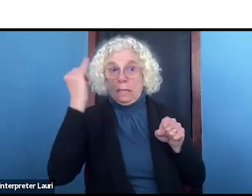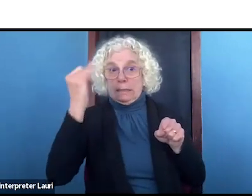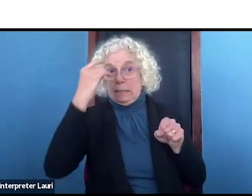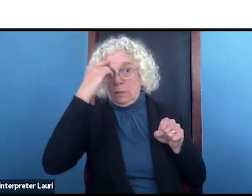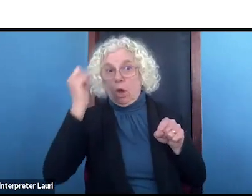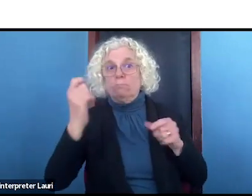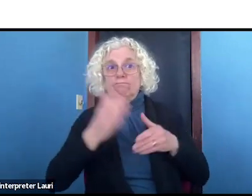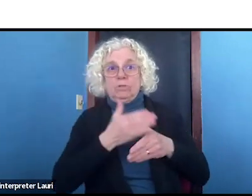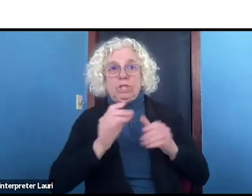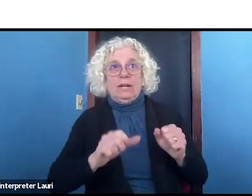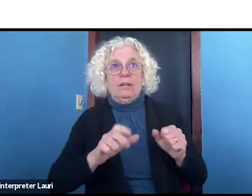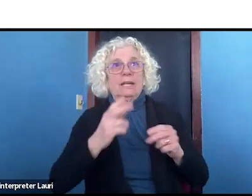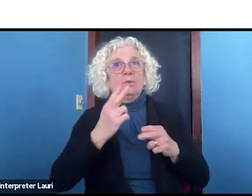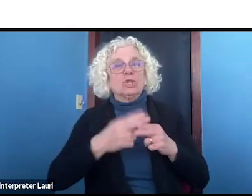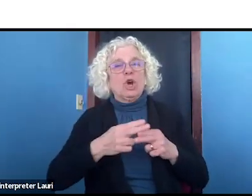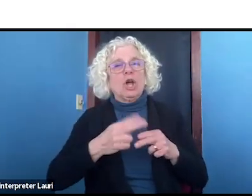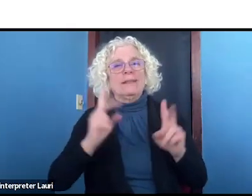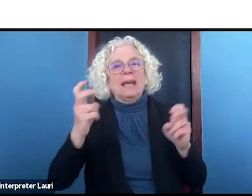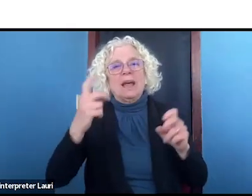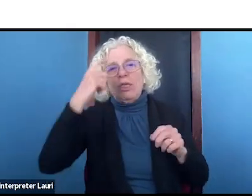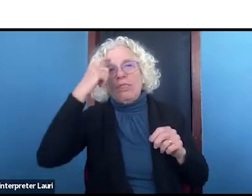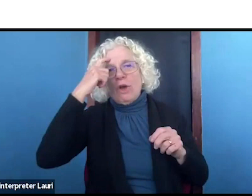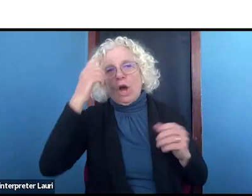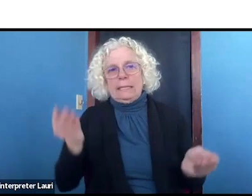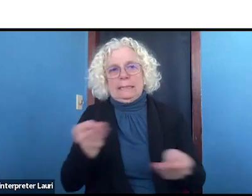something called a thought exchange, which I'll say more about later,